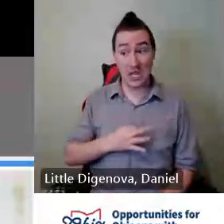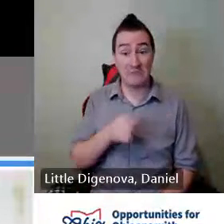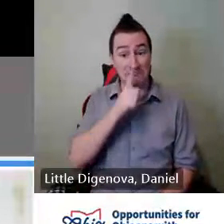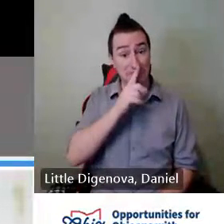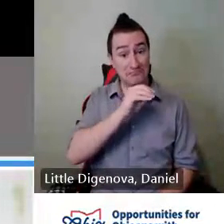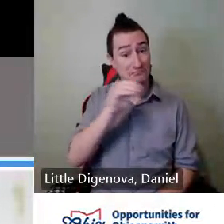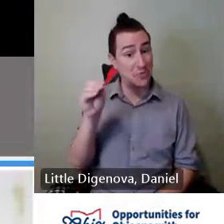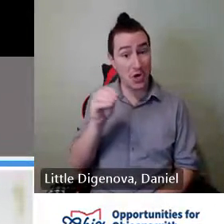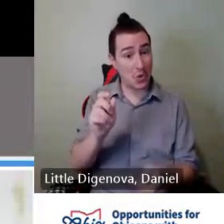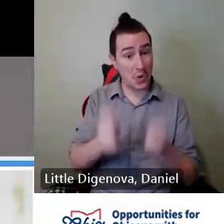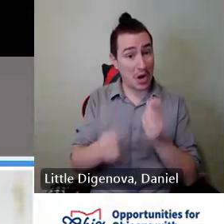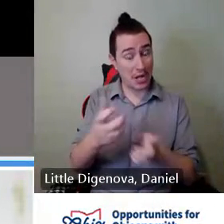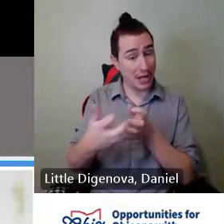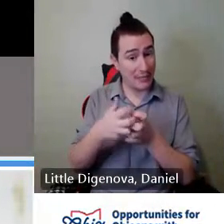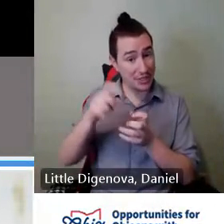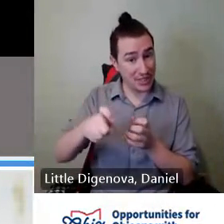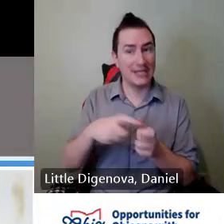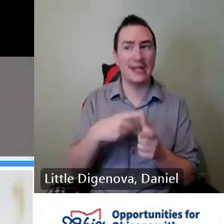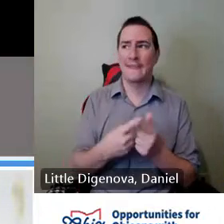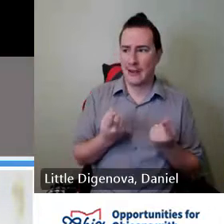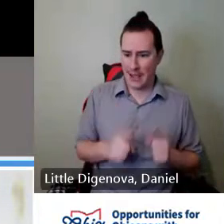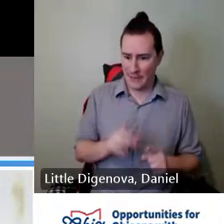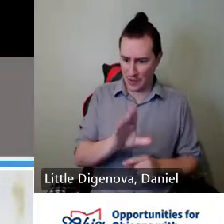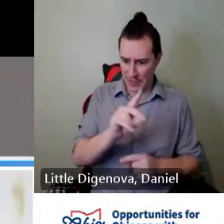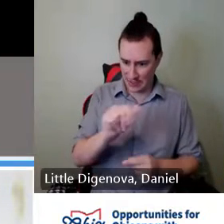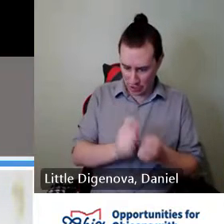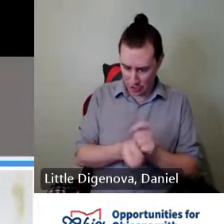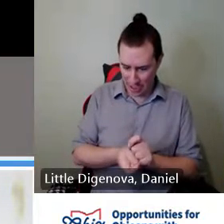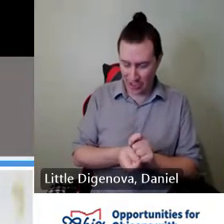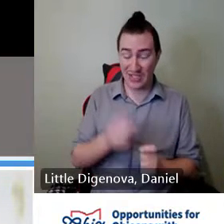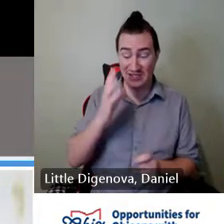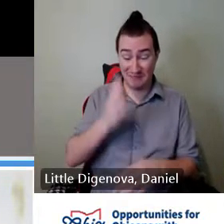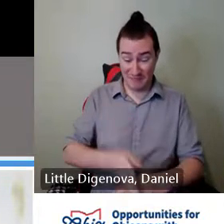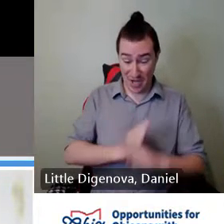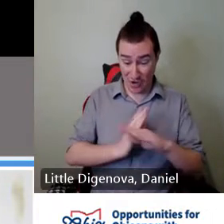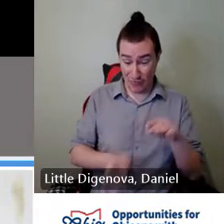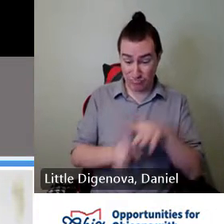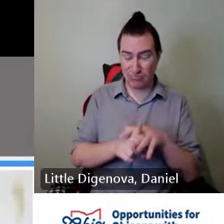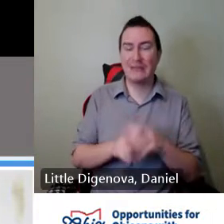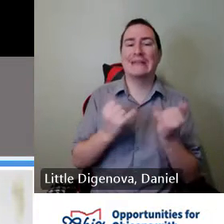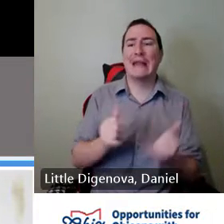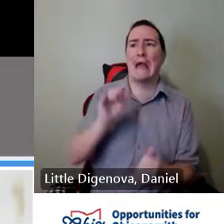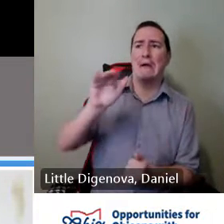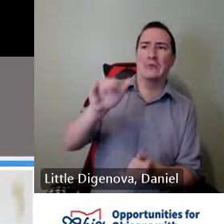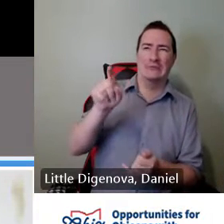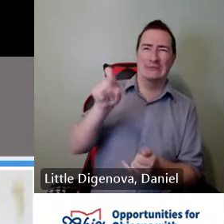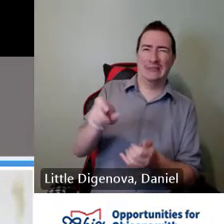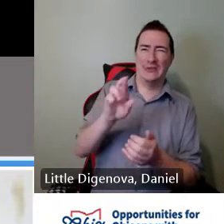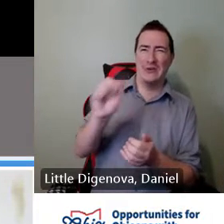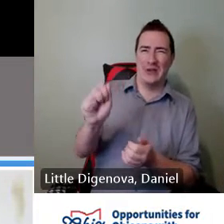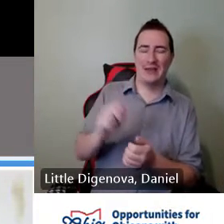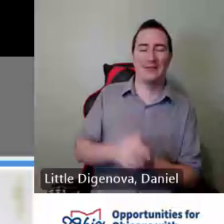they experience a barrier in the workplace. Julie: That's a great reminder that an employee with a disability may